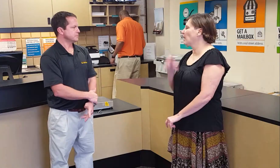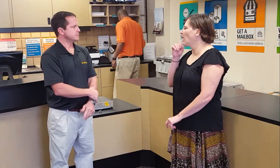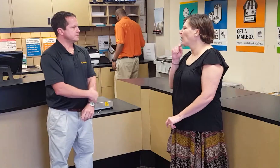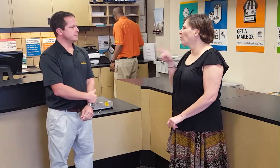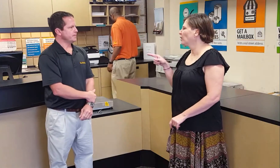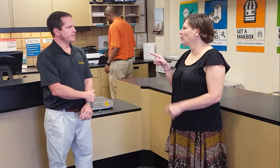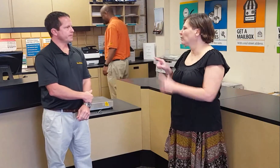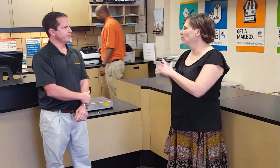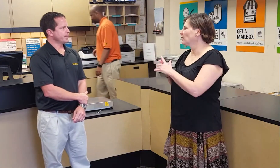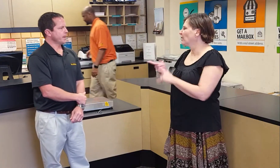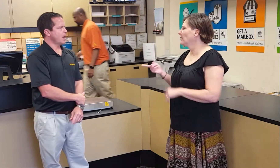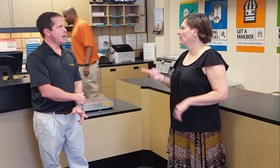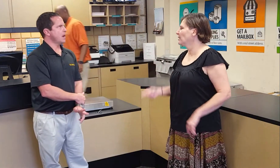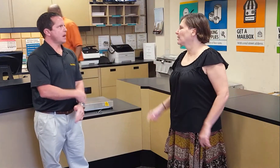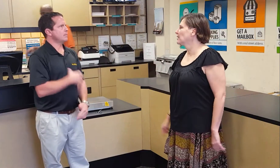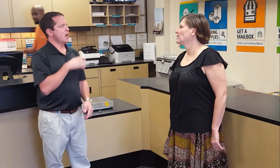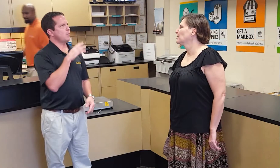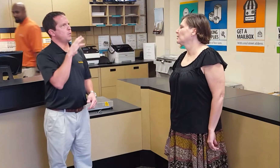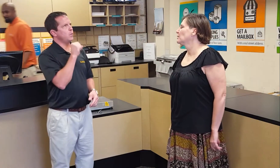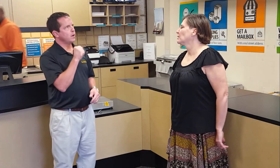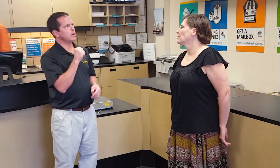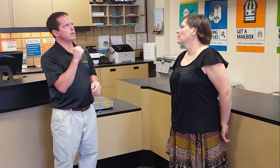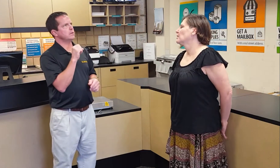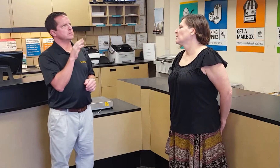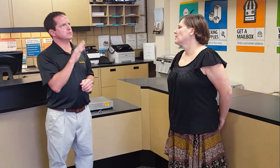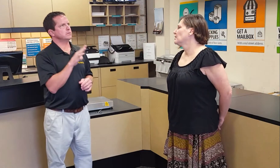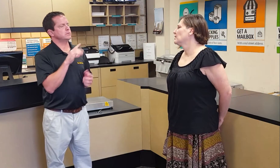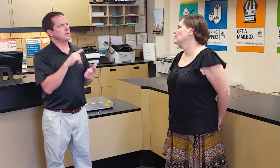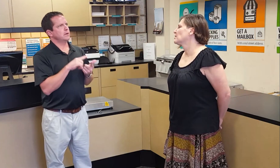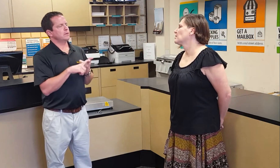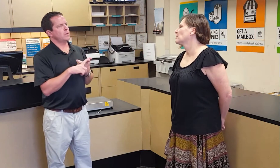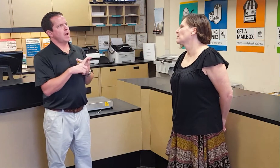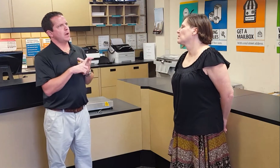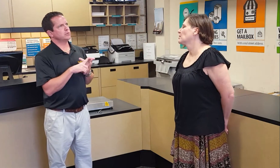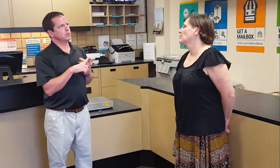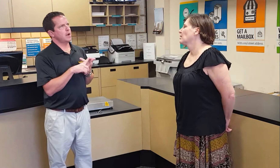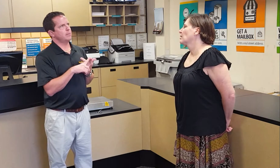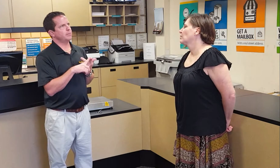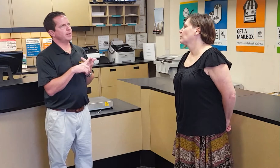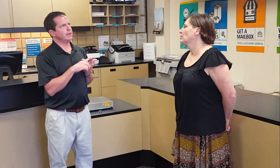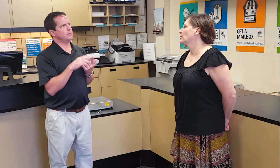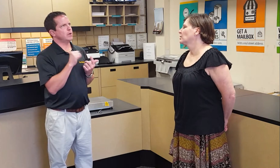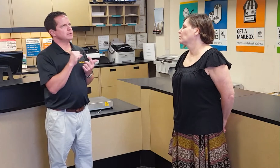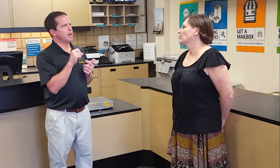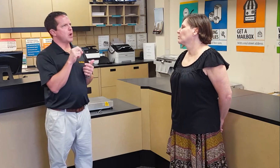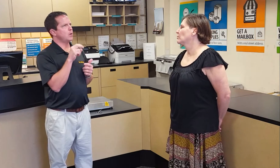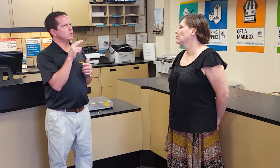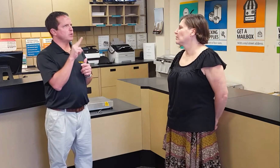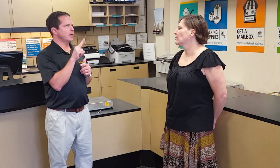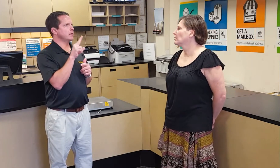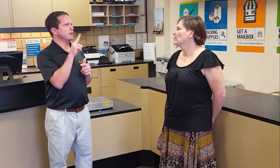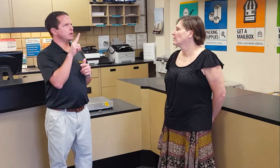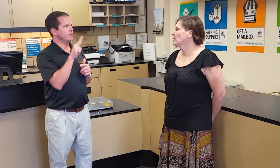So how old were you when you started working here? I was about 24, 23,